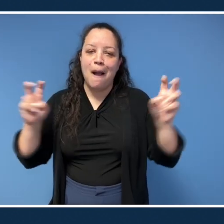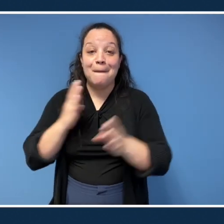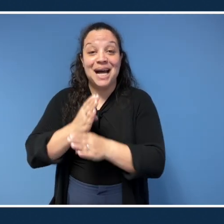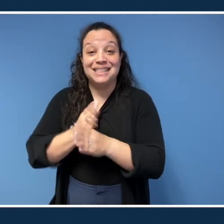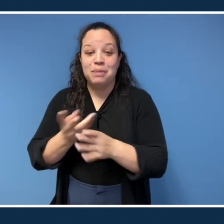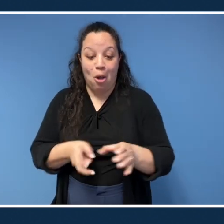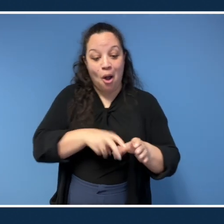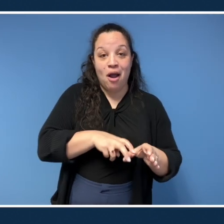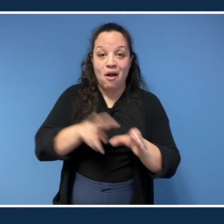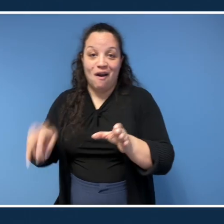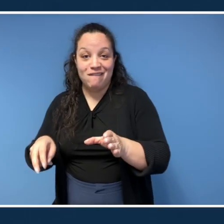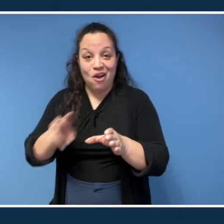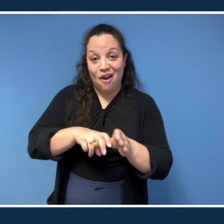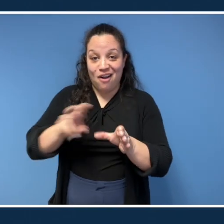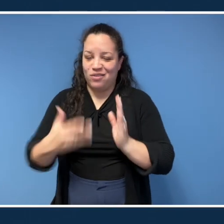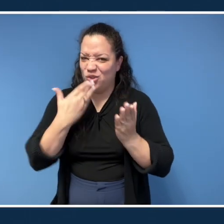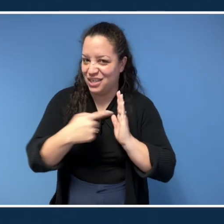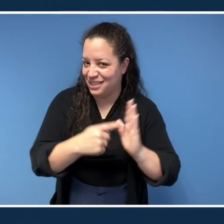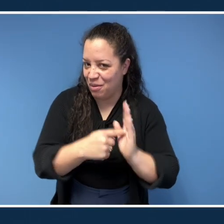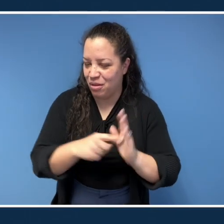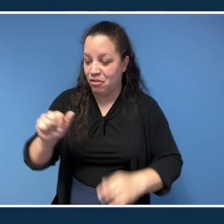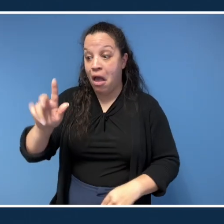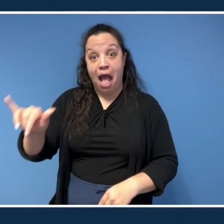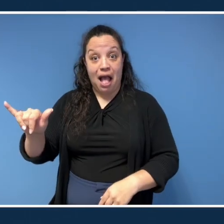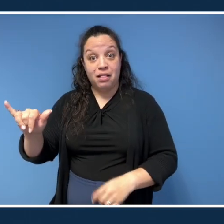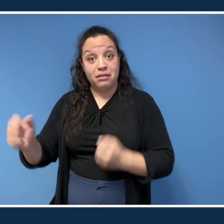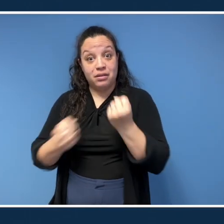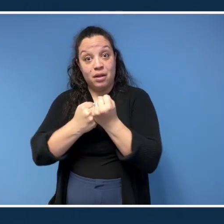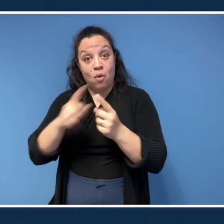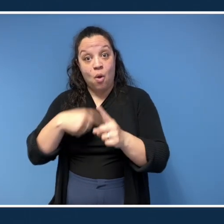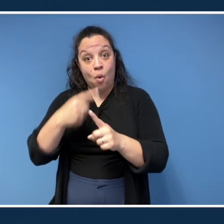and I'll give you a really good example. Allies showed up during the George Floyd movement.